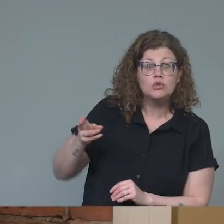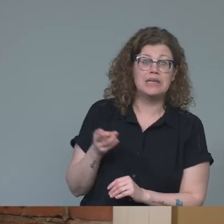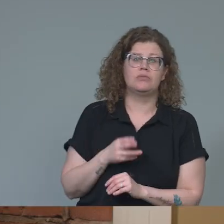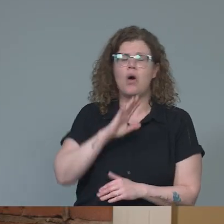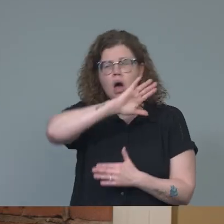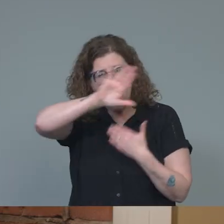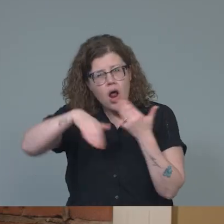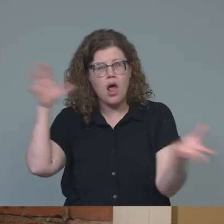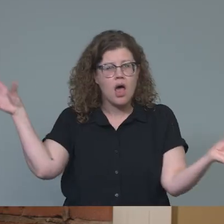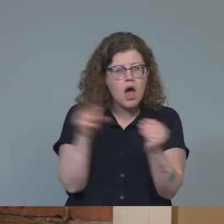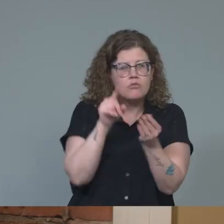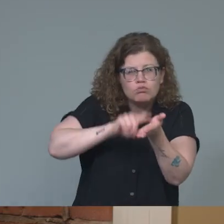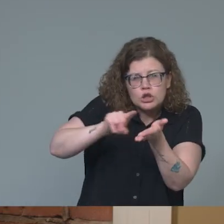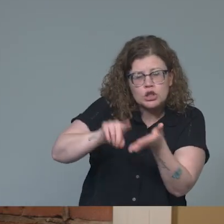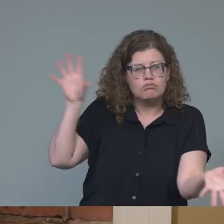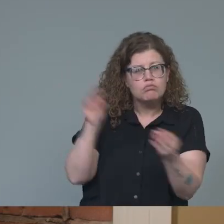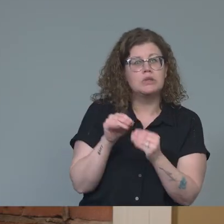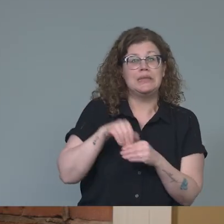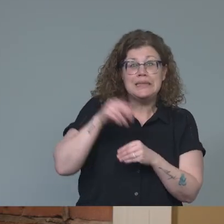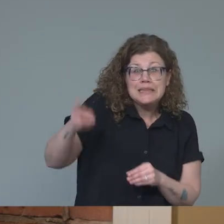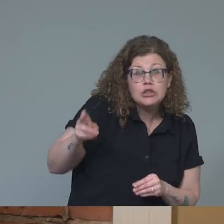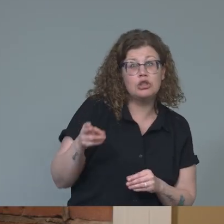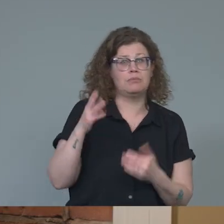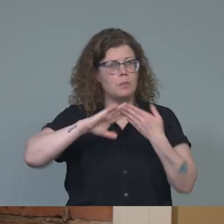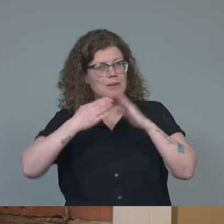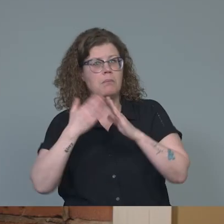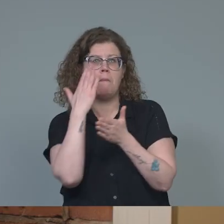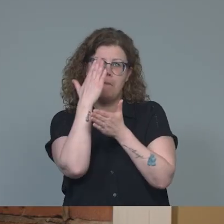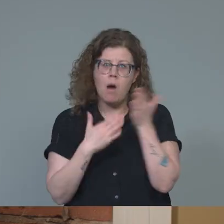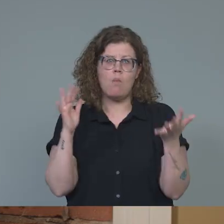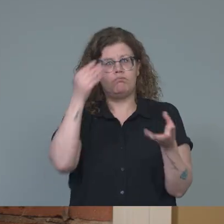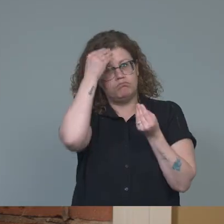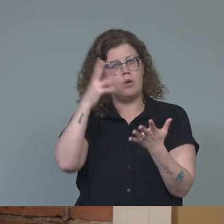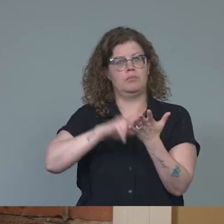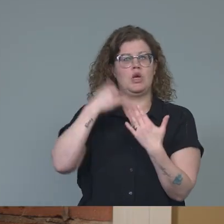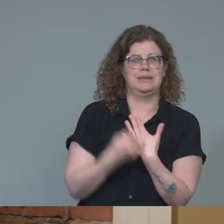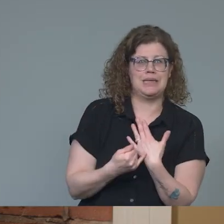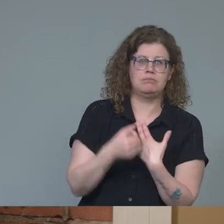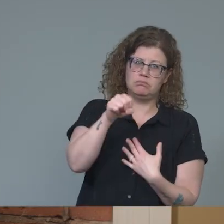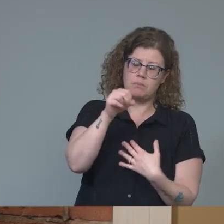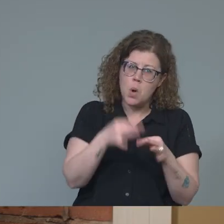engagement as a part of the art process itself. So that's a little bit more programming specific.